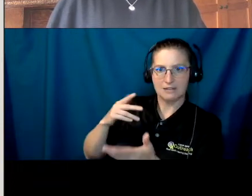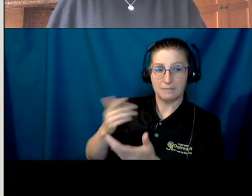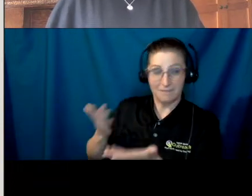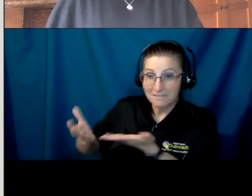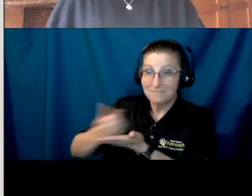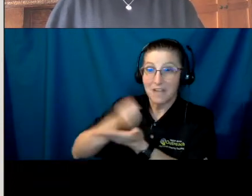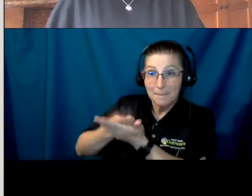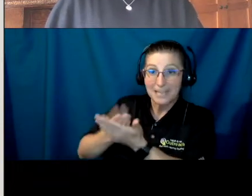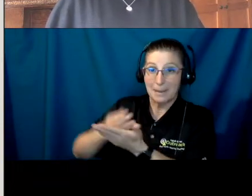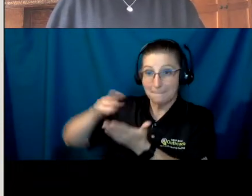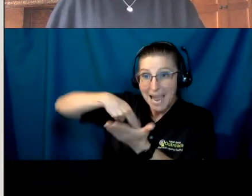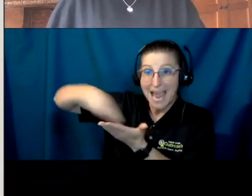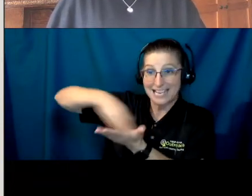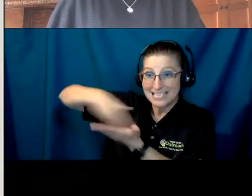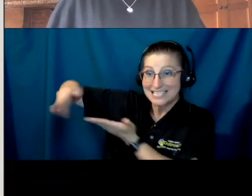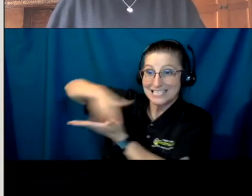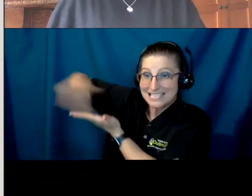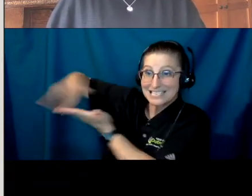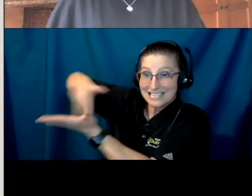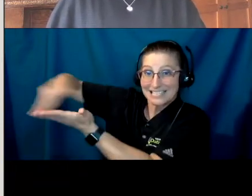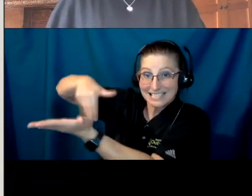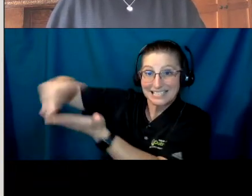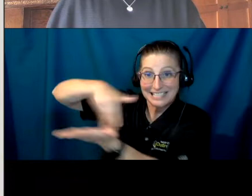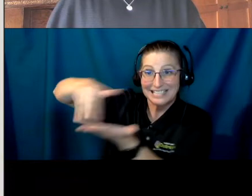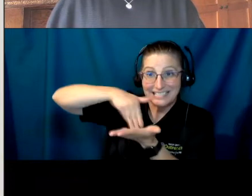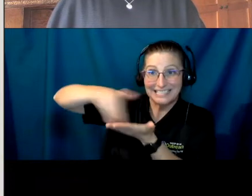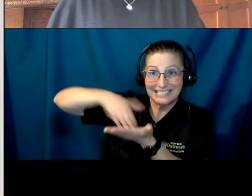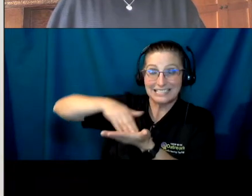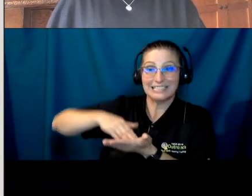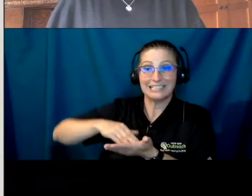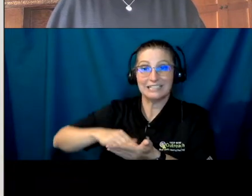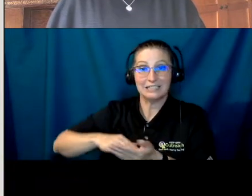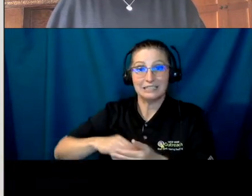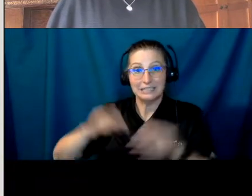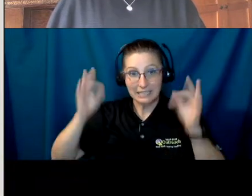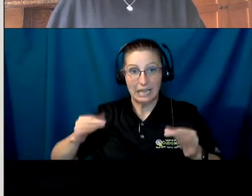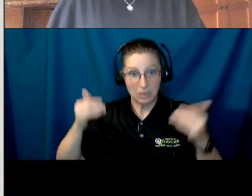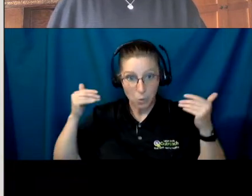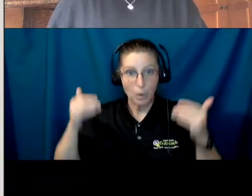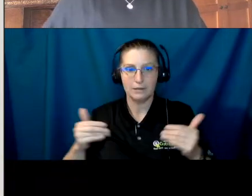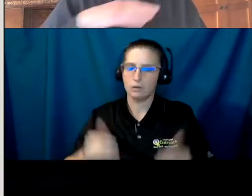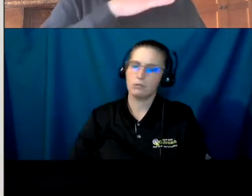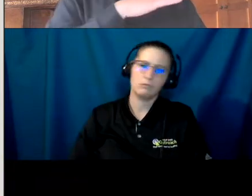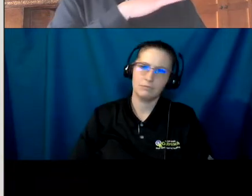this paint and all these volunteers and they decided to really, it was a more of a just